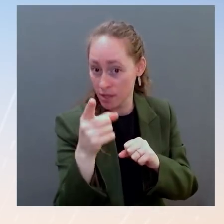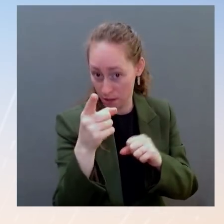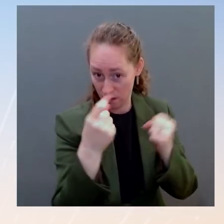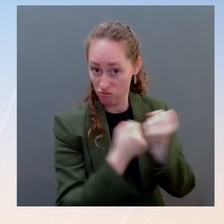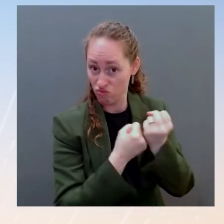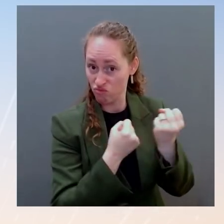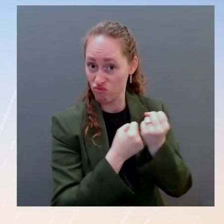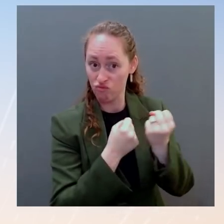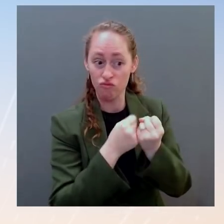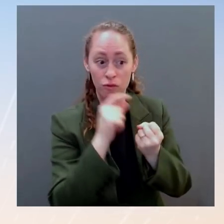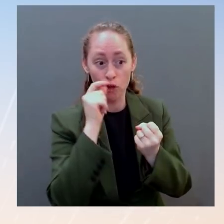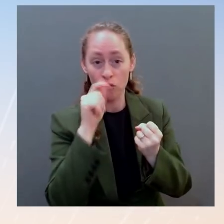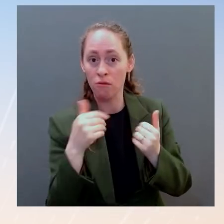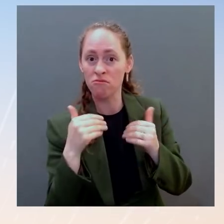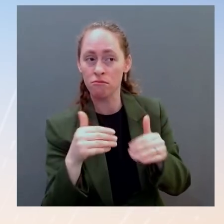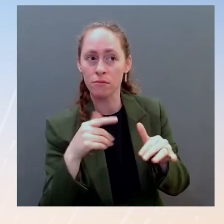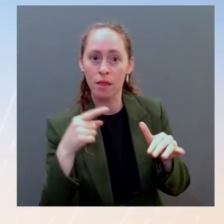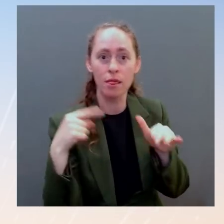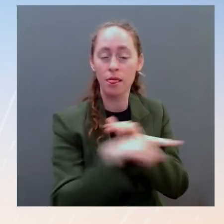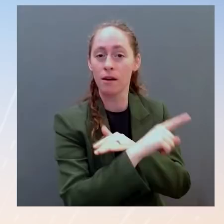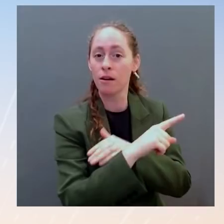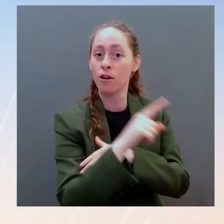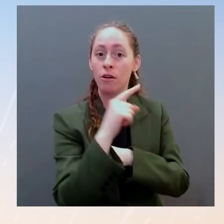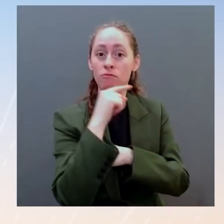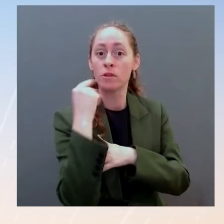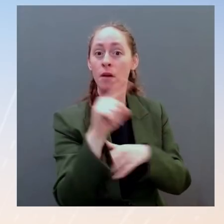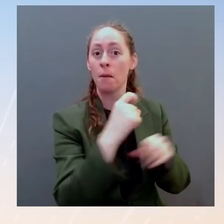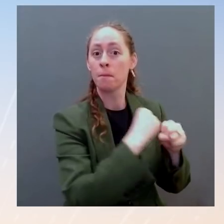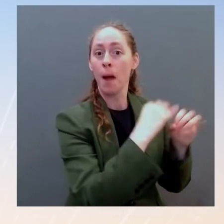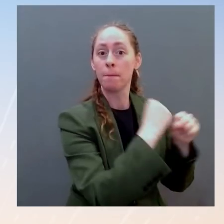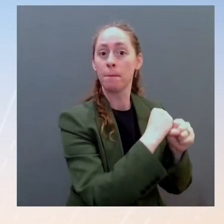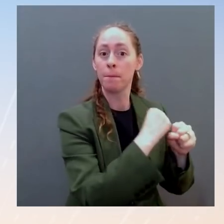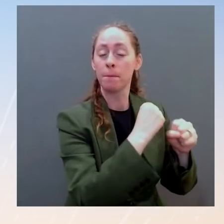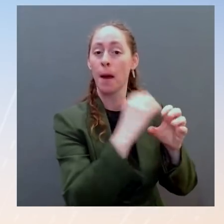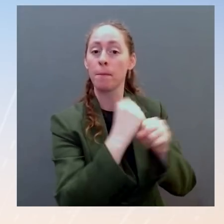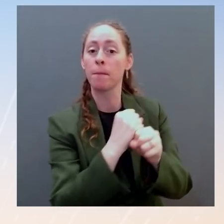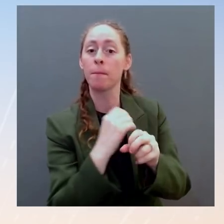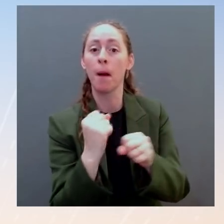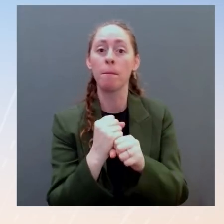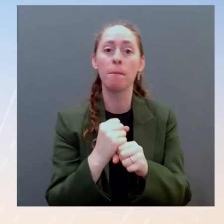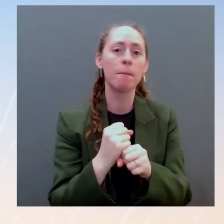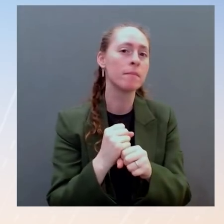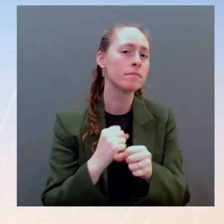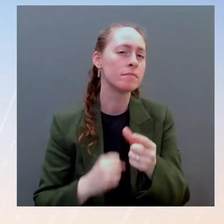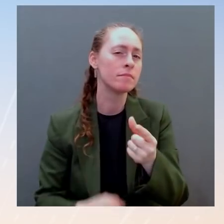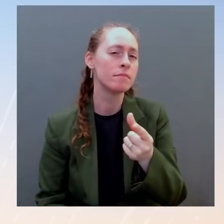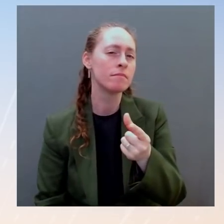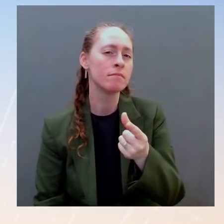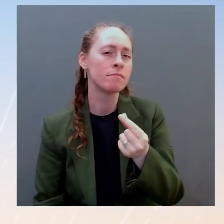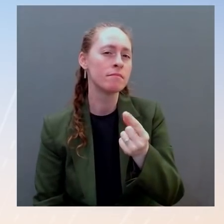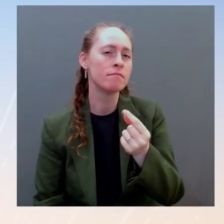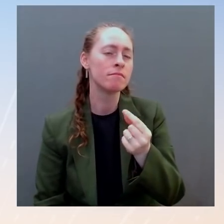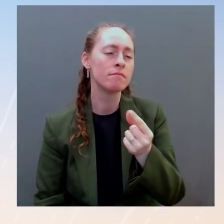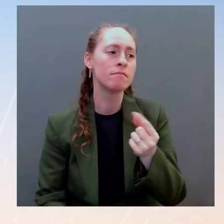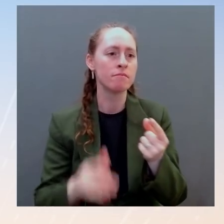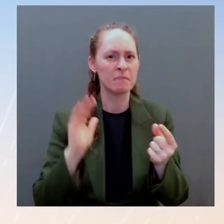you know, in terms of weapons? Or is it something maybe where you'd advise the Ukrainians not to go there? Ms. Psaki: I don't --